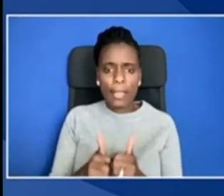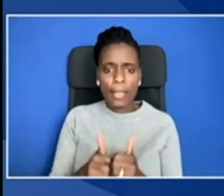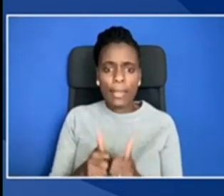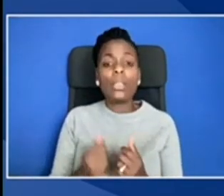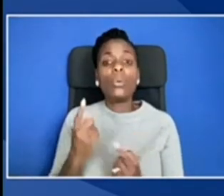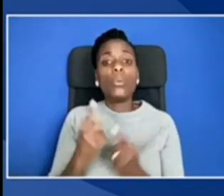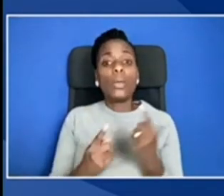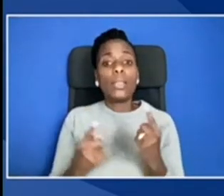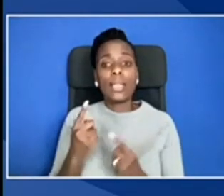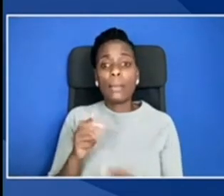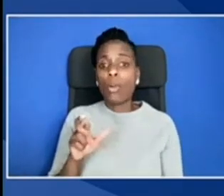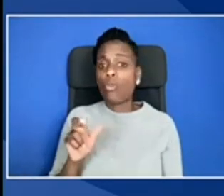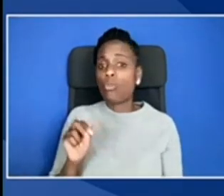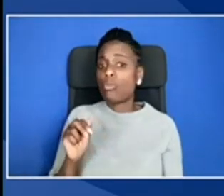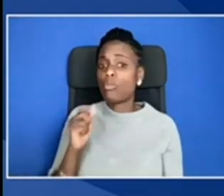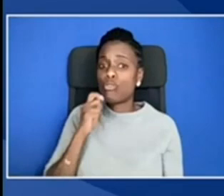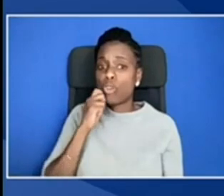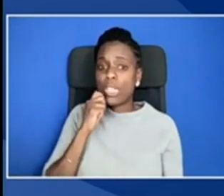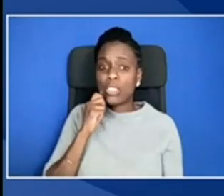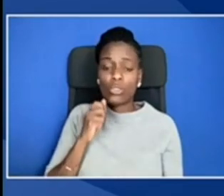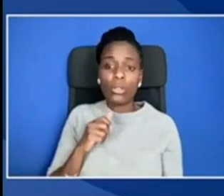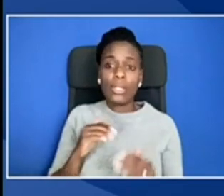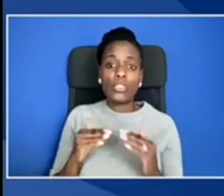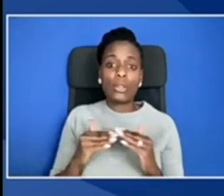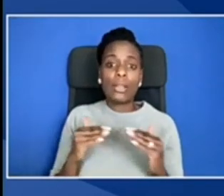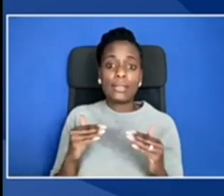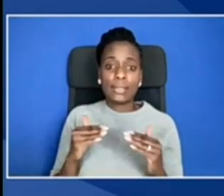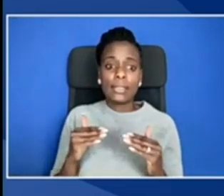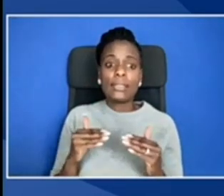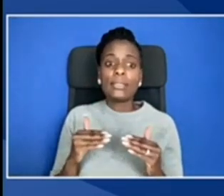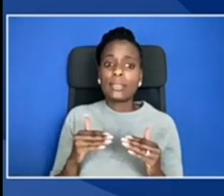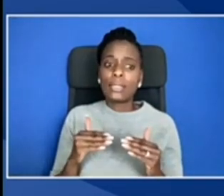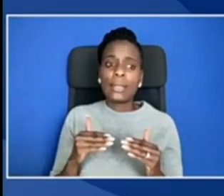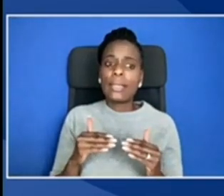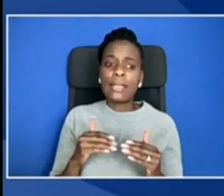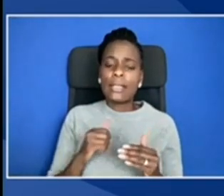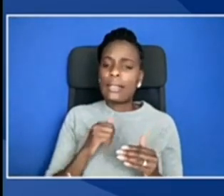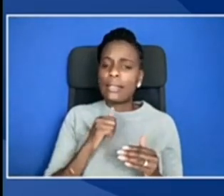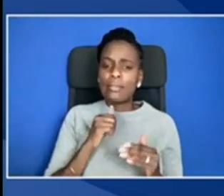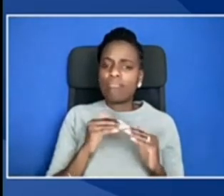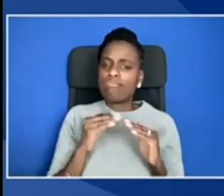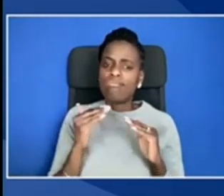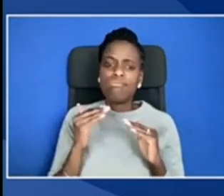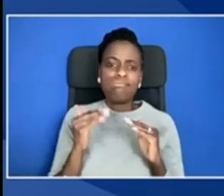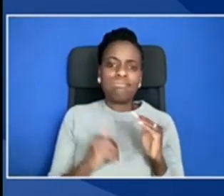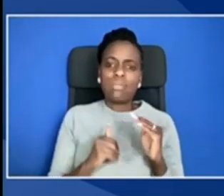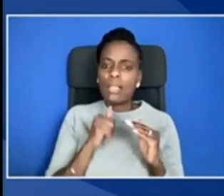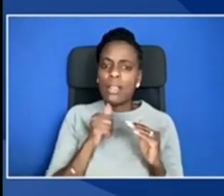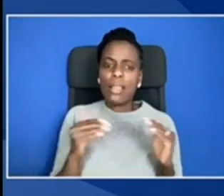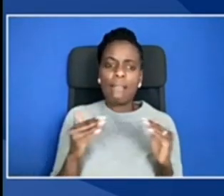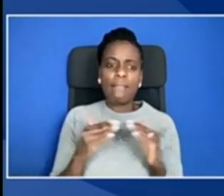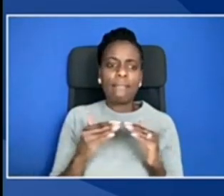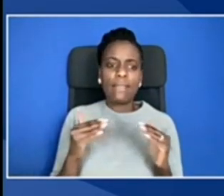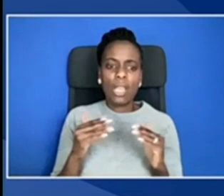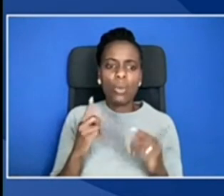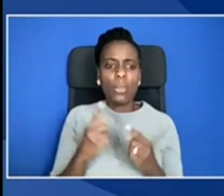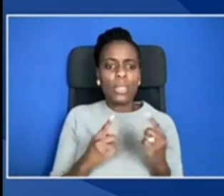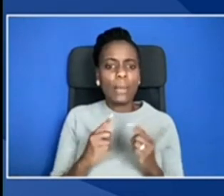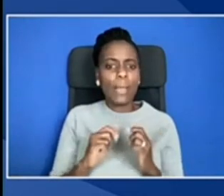is a grave injustice to have marked it at 225% when thinking about all we know about how our economy plays out along uneven